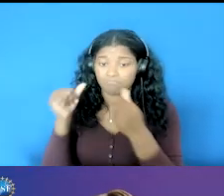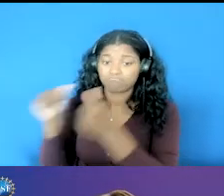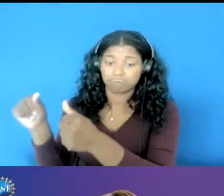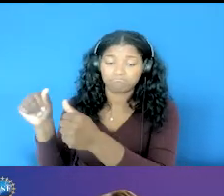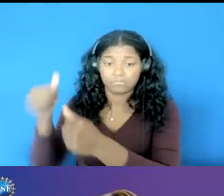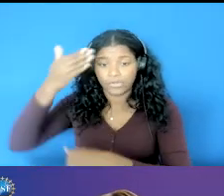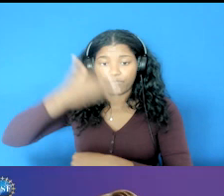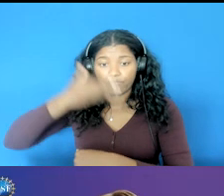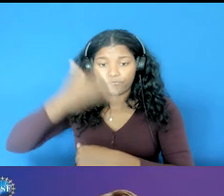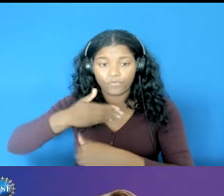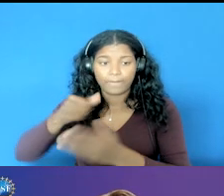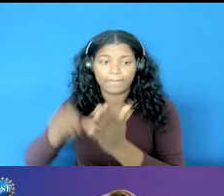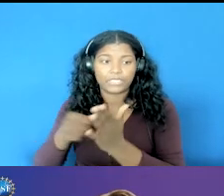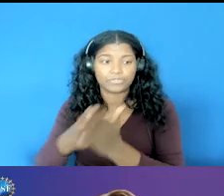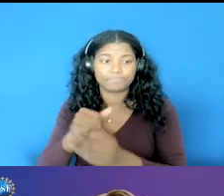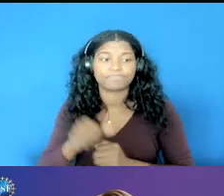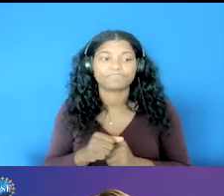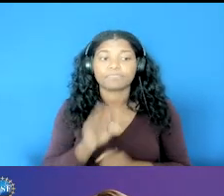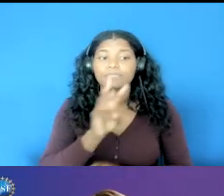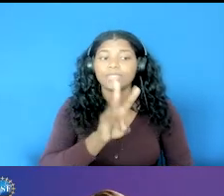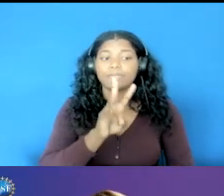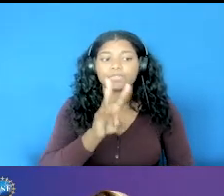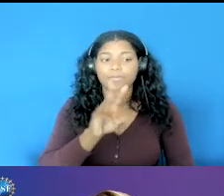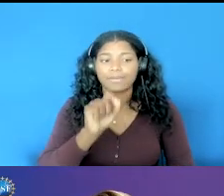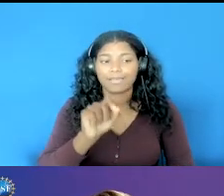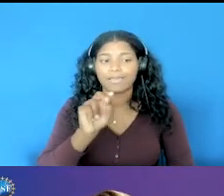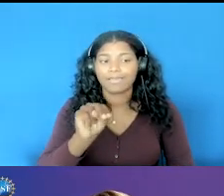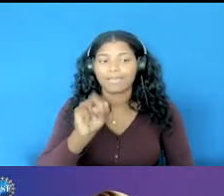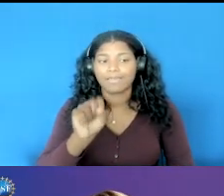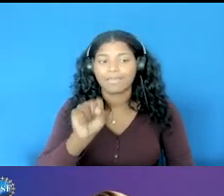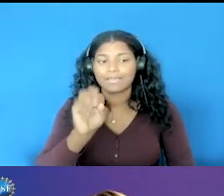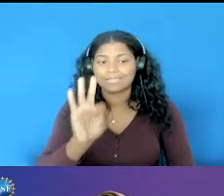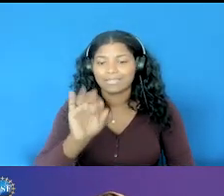www.nsf.gov, find that orange box and click it.